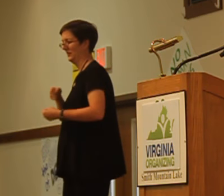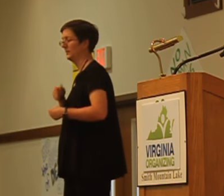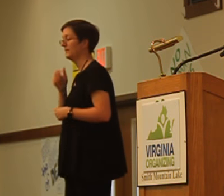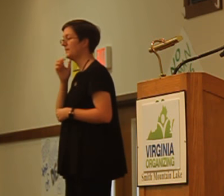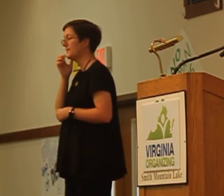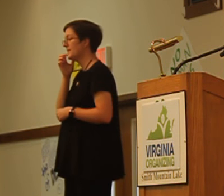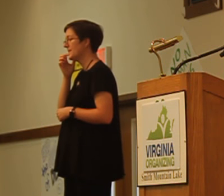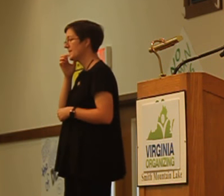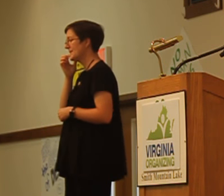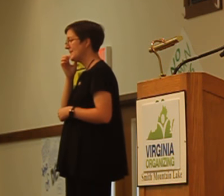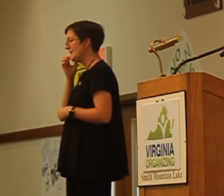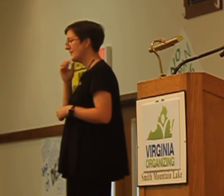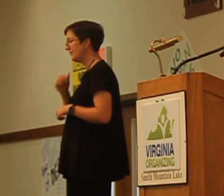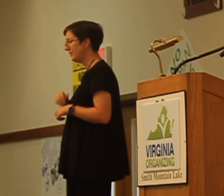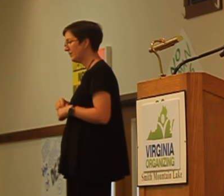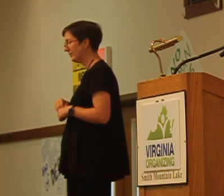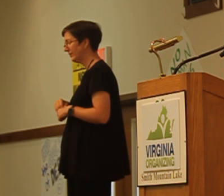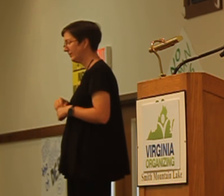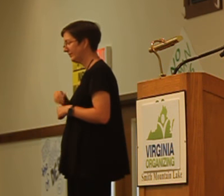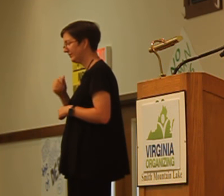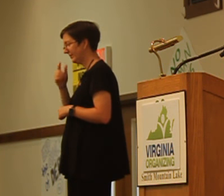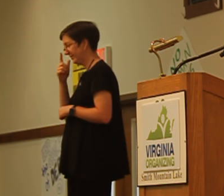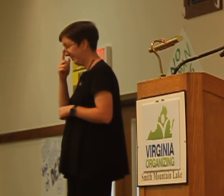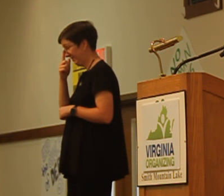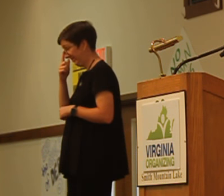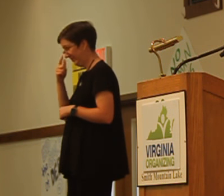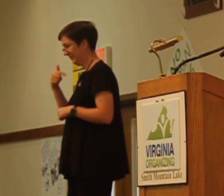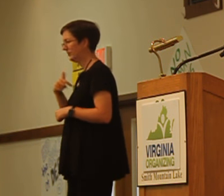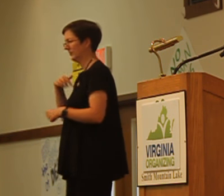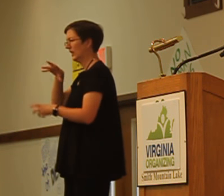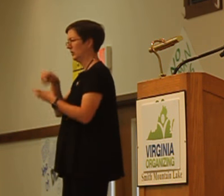I have been in Virginia Organizing for 16 months now.